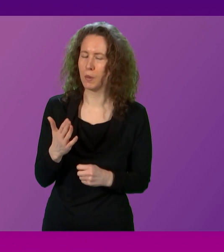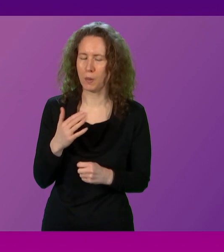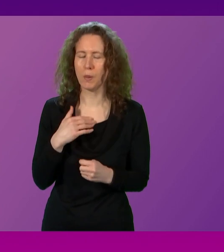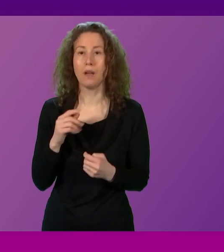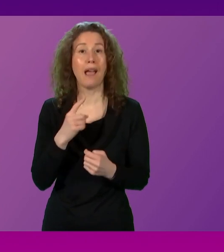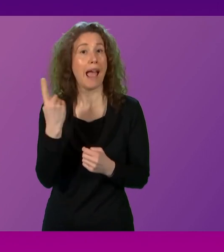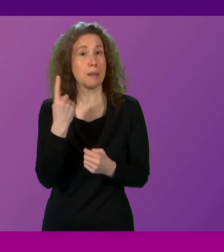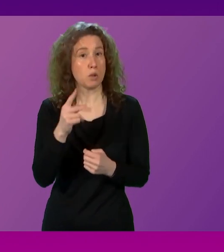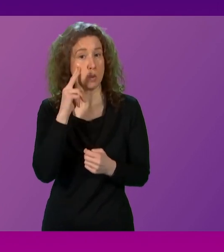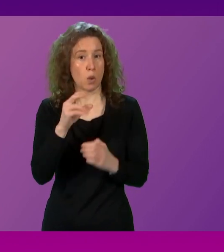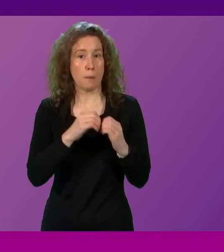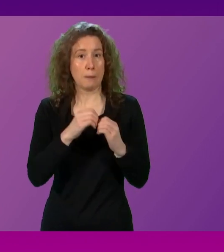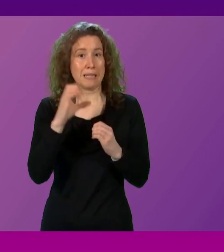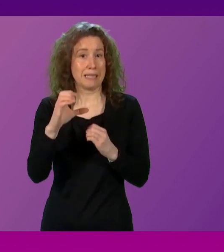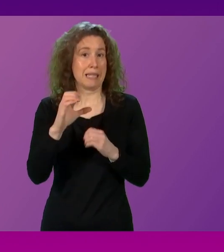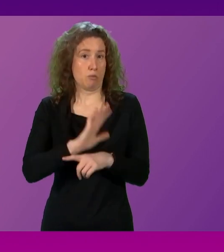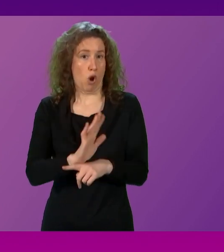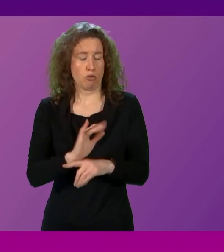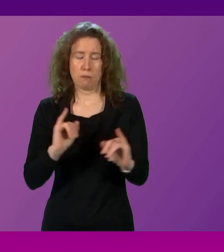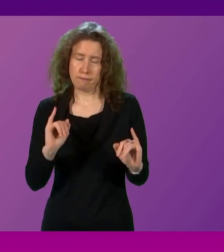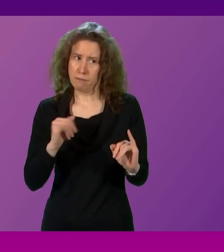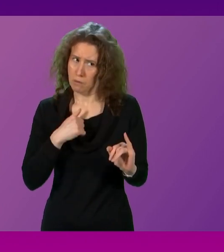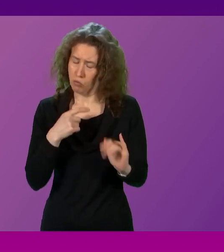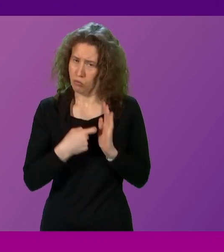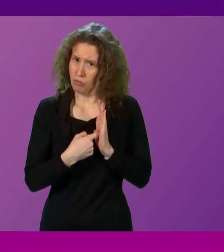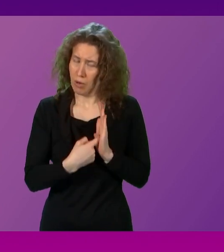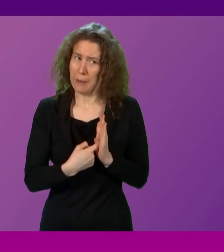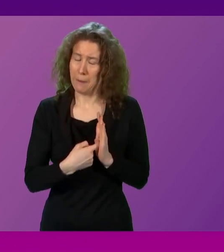Anyone who saw the episode of the BBC’s “Disclosure”, which I recommend to the chamber,